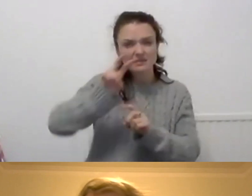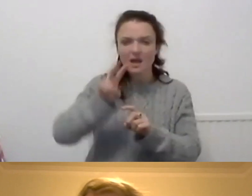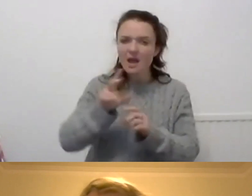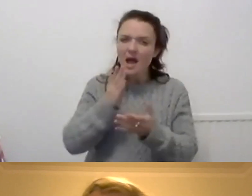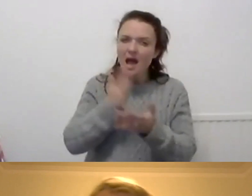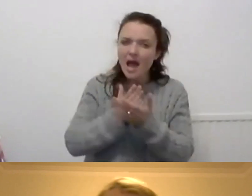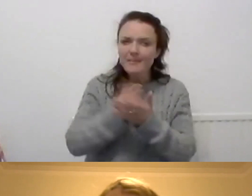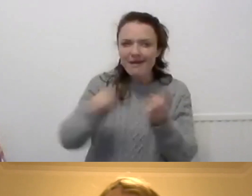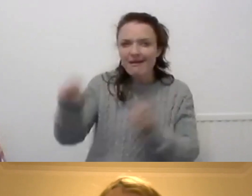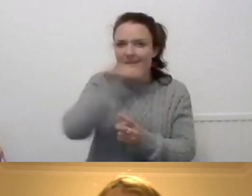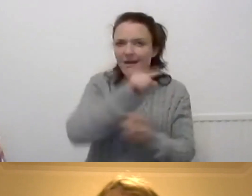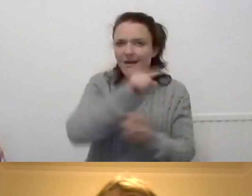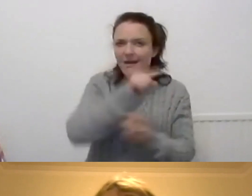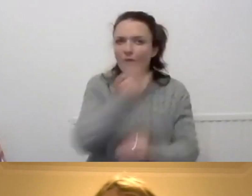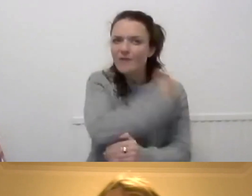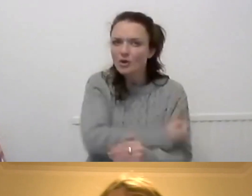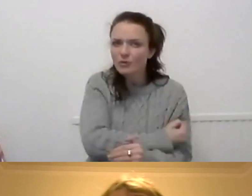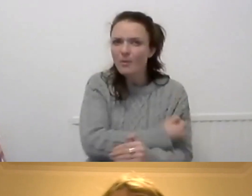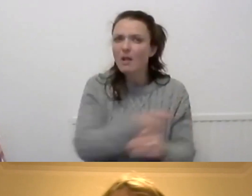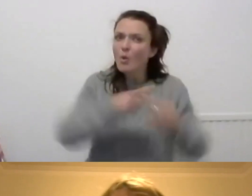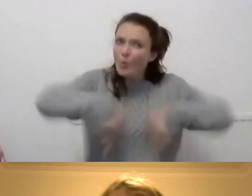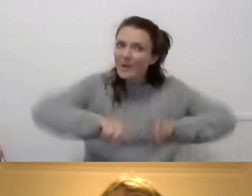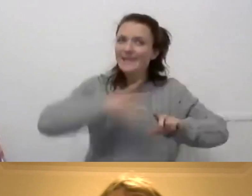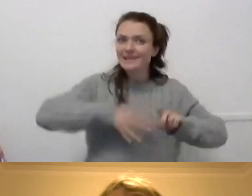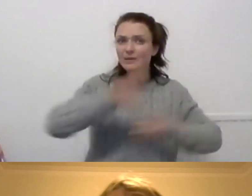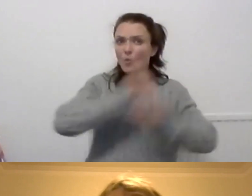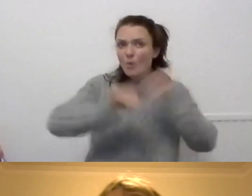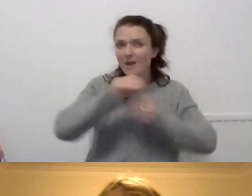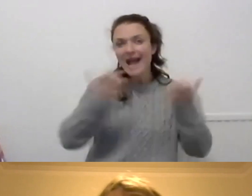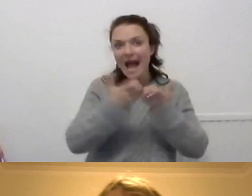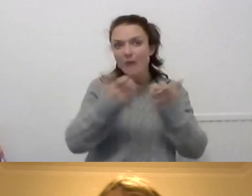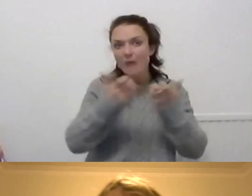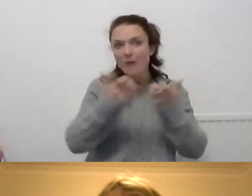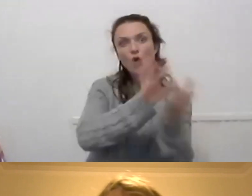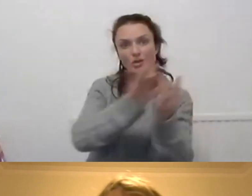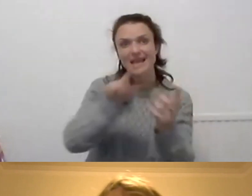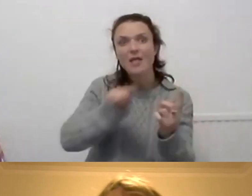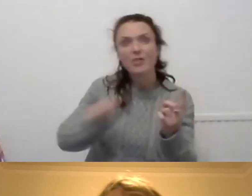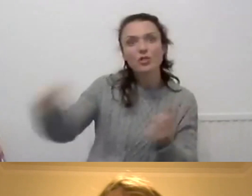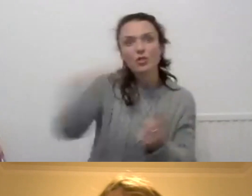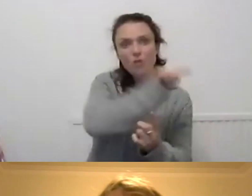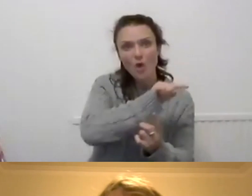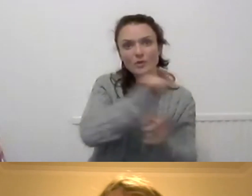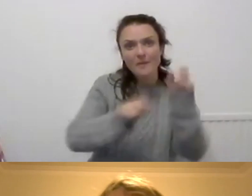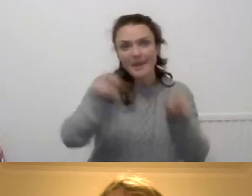we do need to work out a way and currently the cell is talking about pop up clinics are going